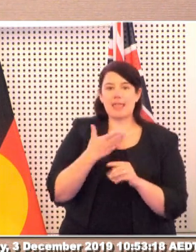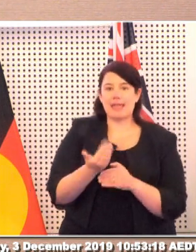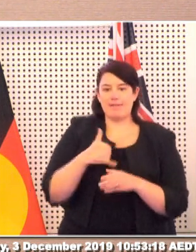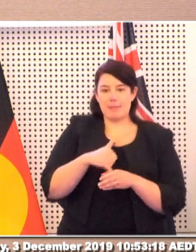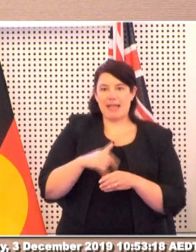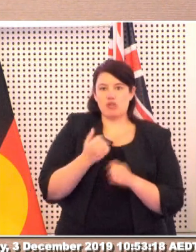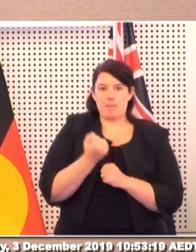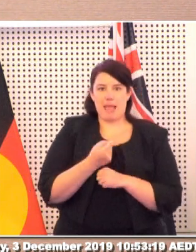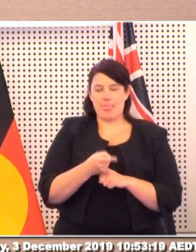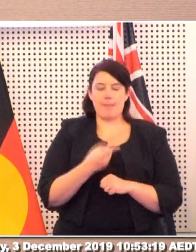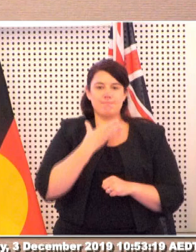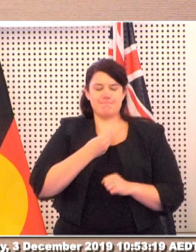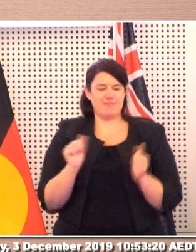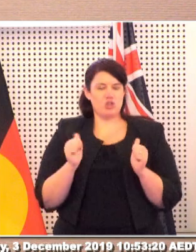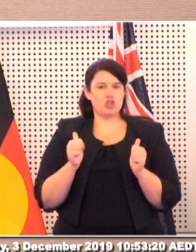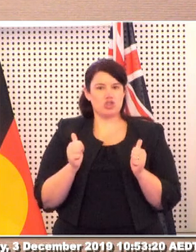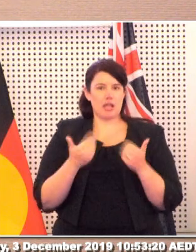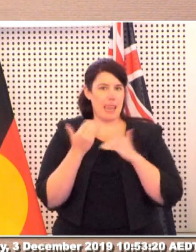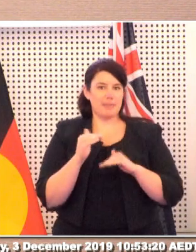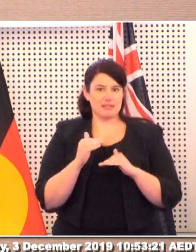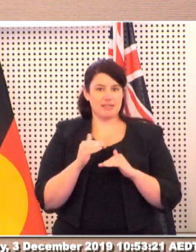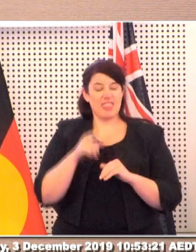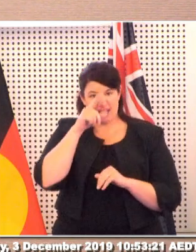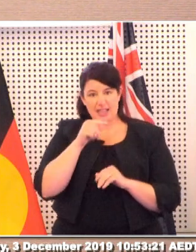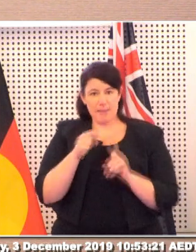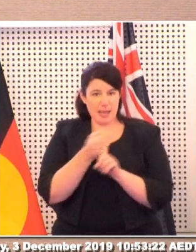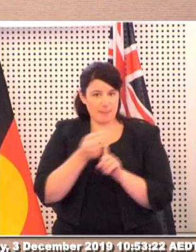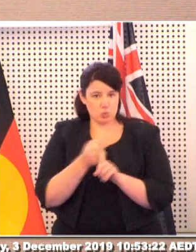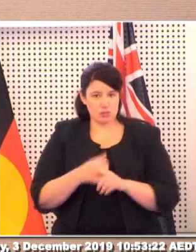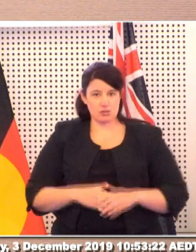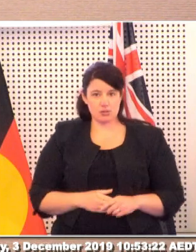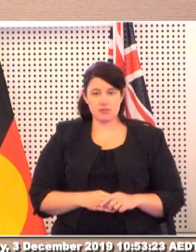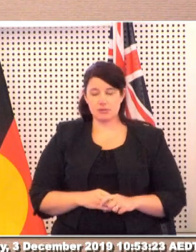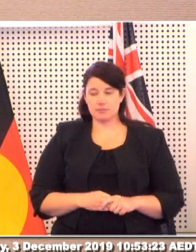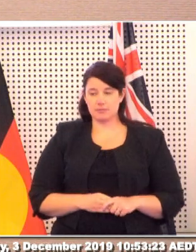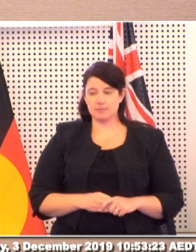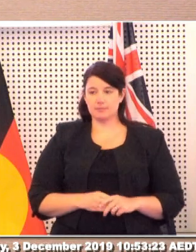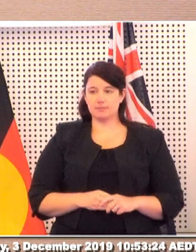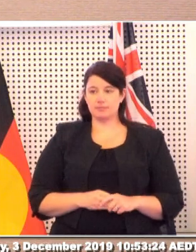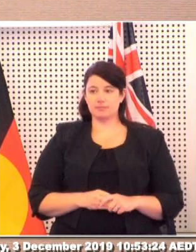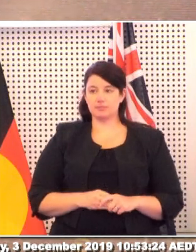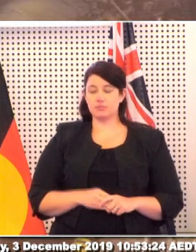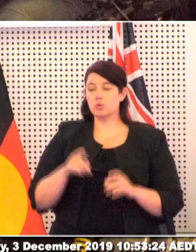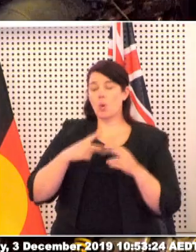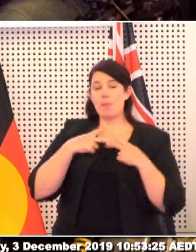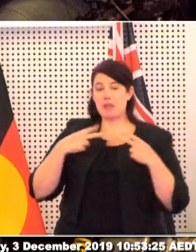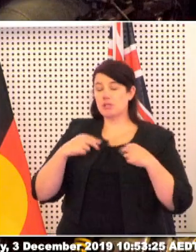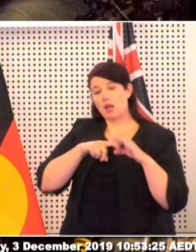but that relates to forms of abuse in relation to this. So in terms of the use of chemical restraints, would the Royal